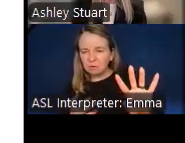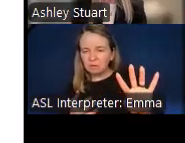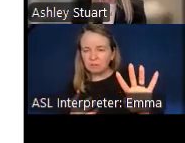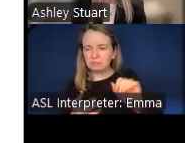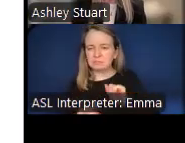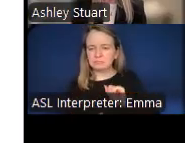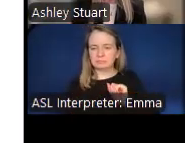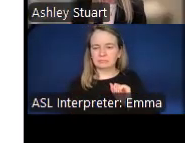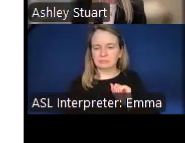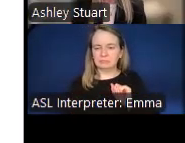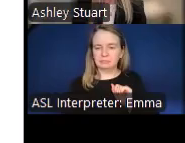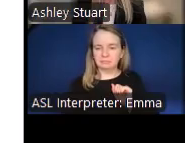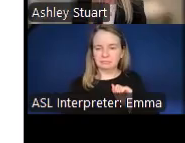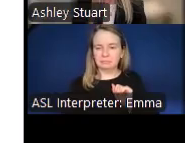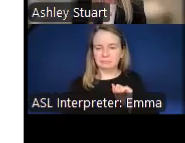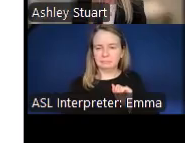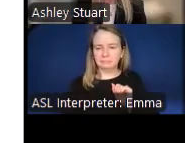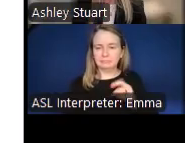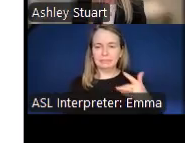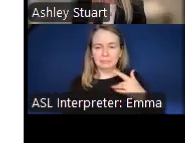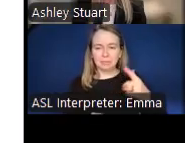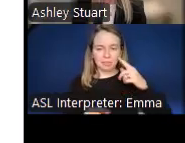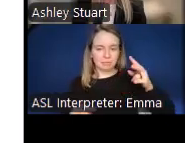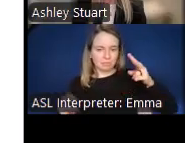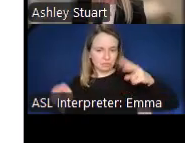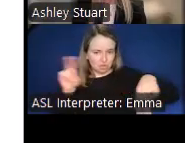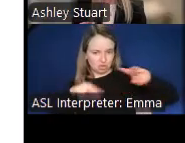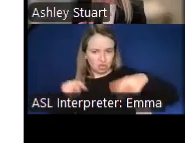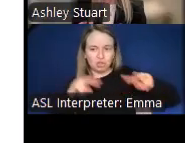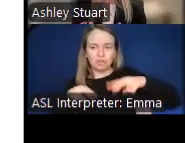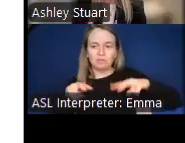This is typically observed when children start to pass things